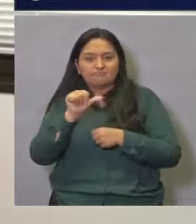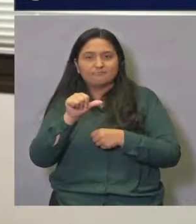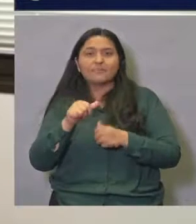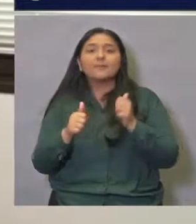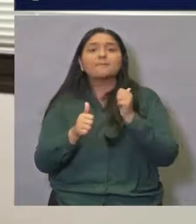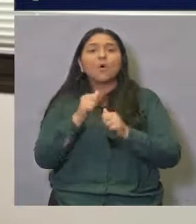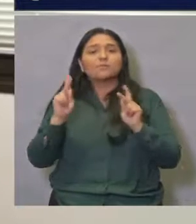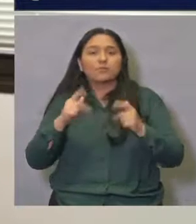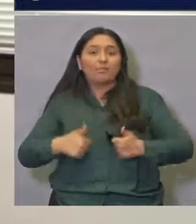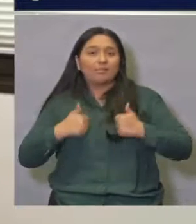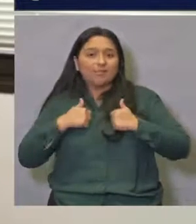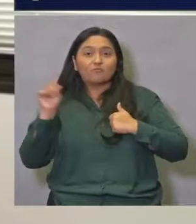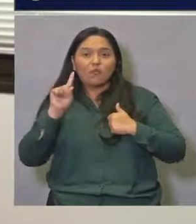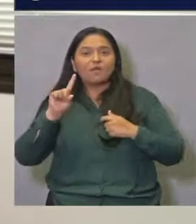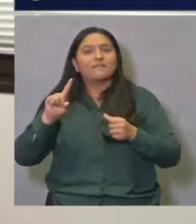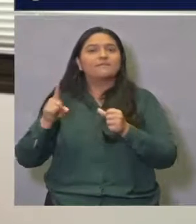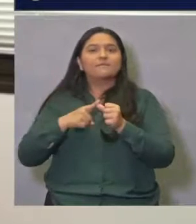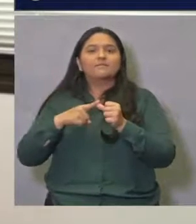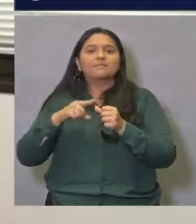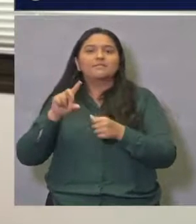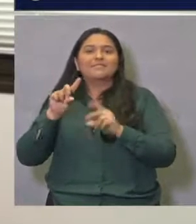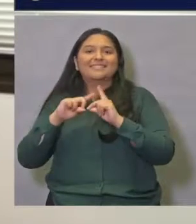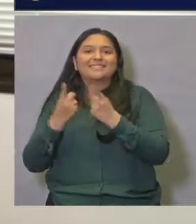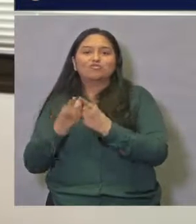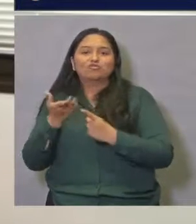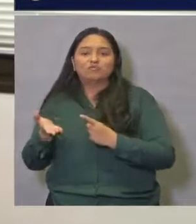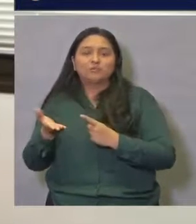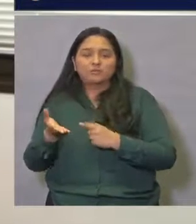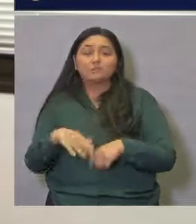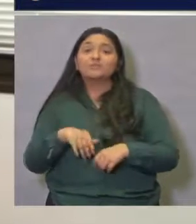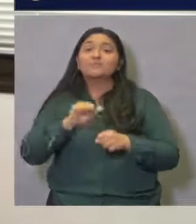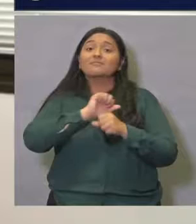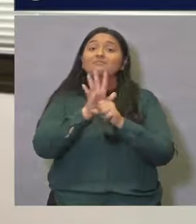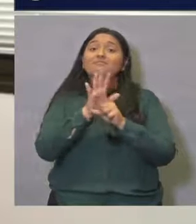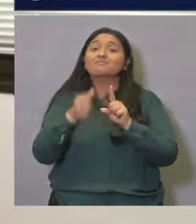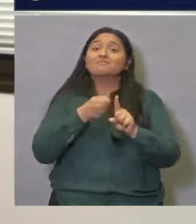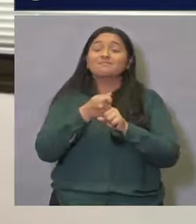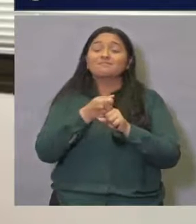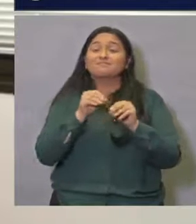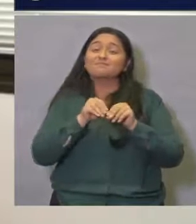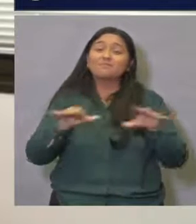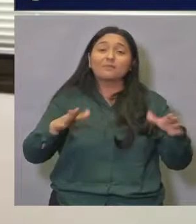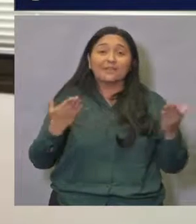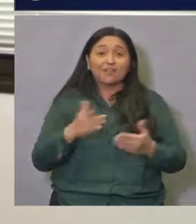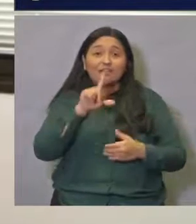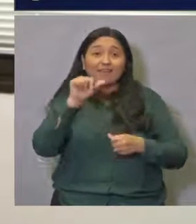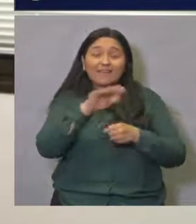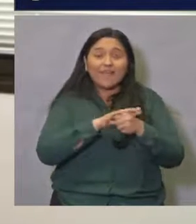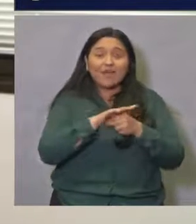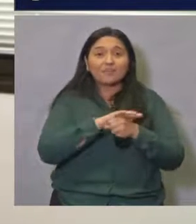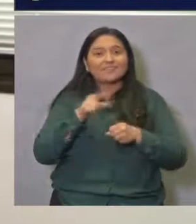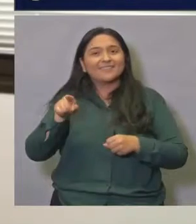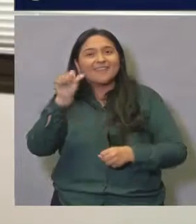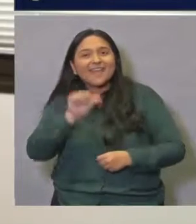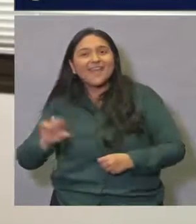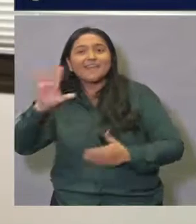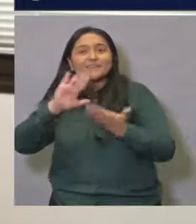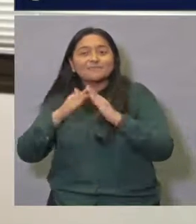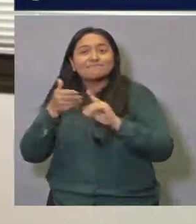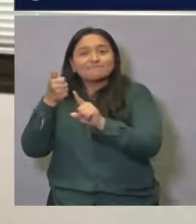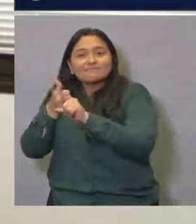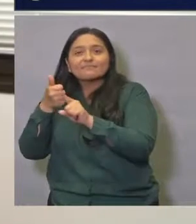MILLONES DE PERSONAS DE